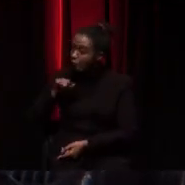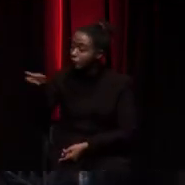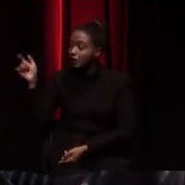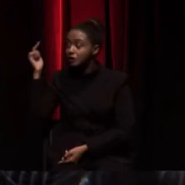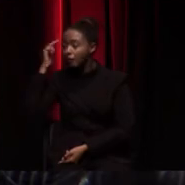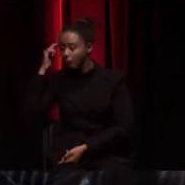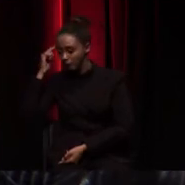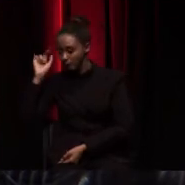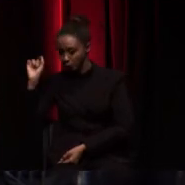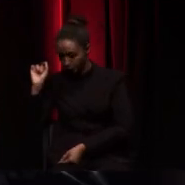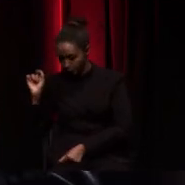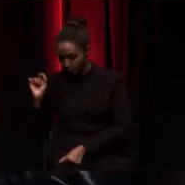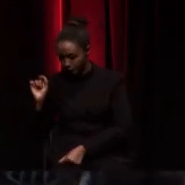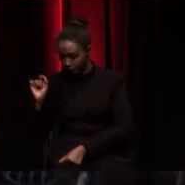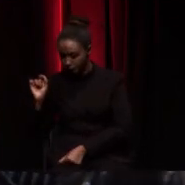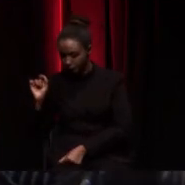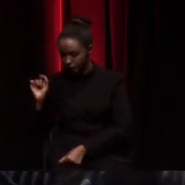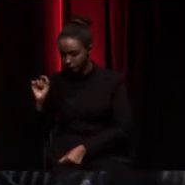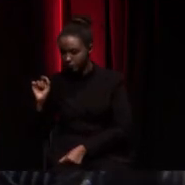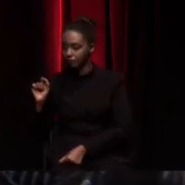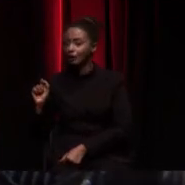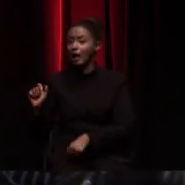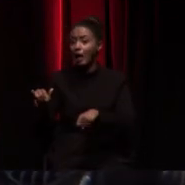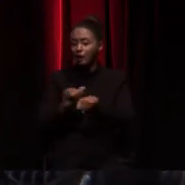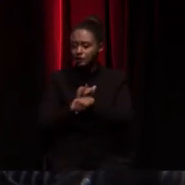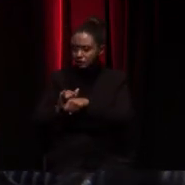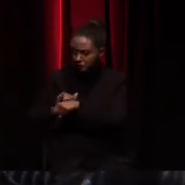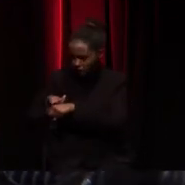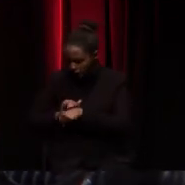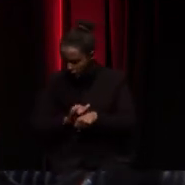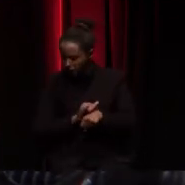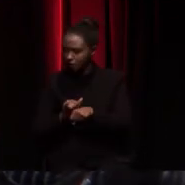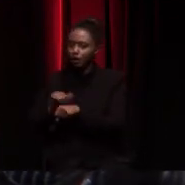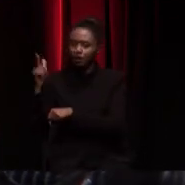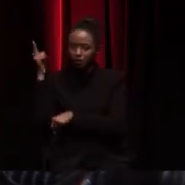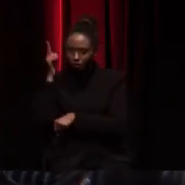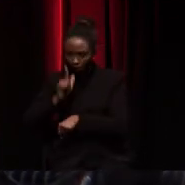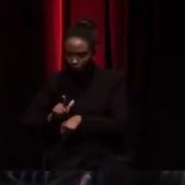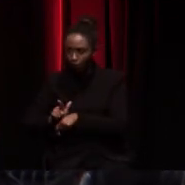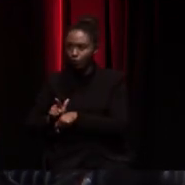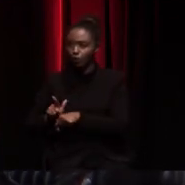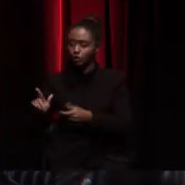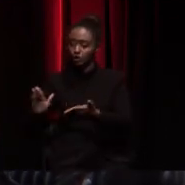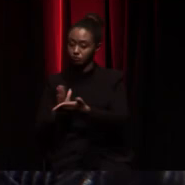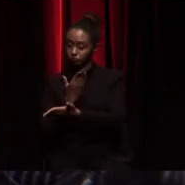the existing mechanisms for differentiating journalism from sponsored content